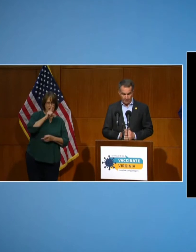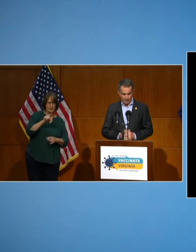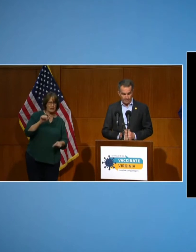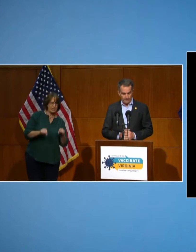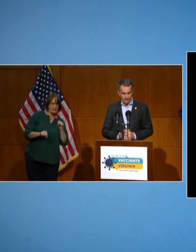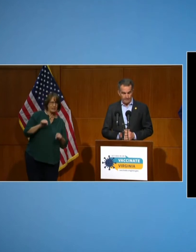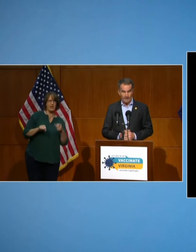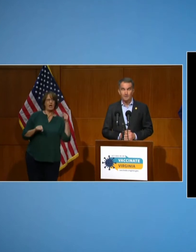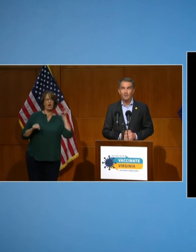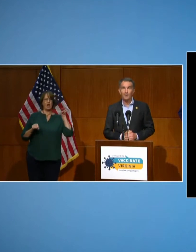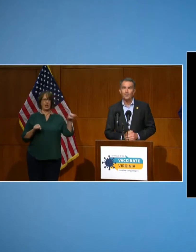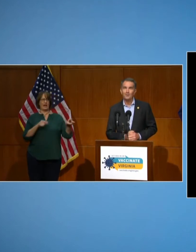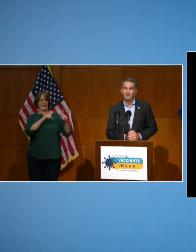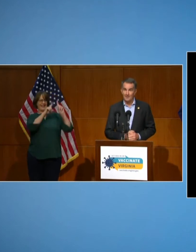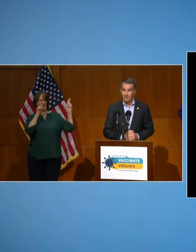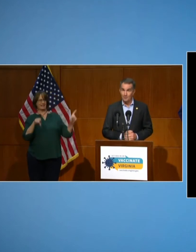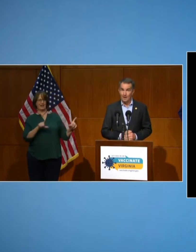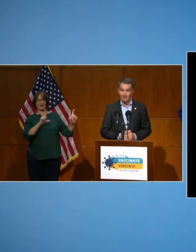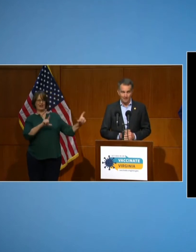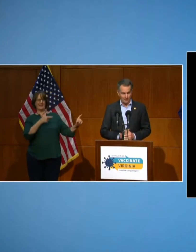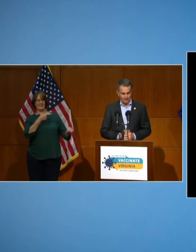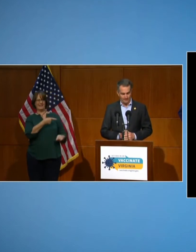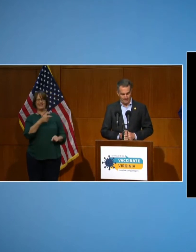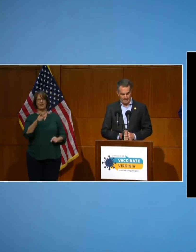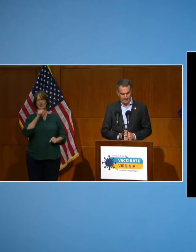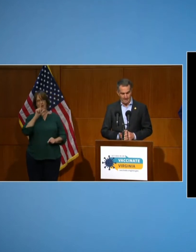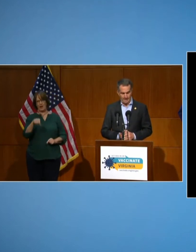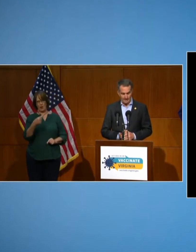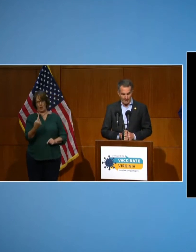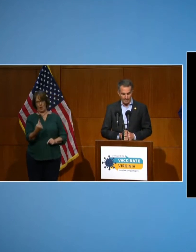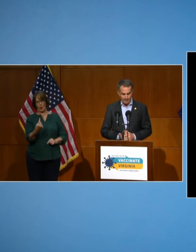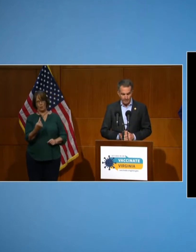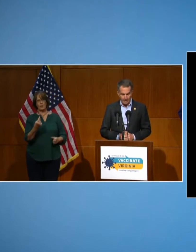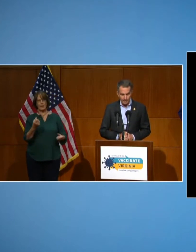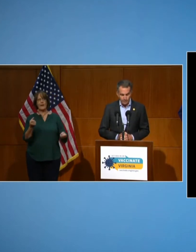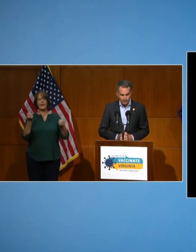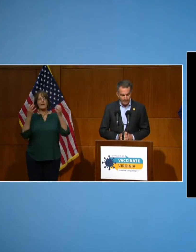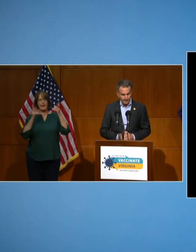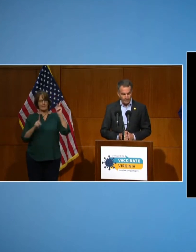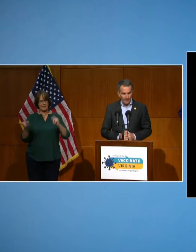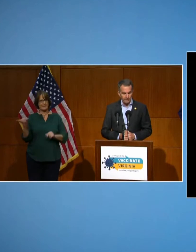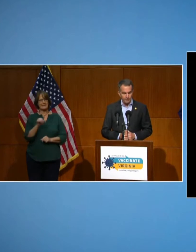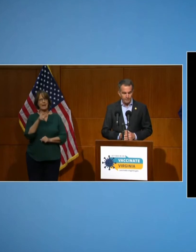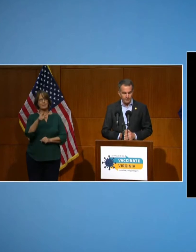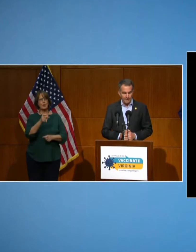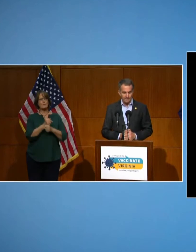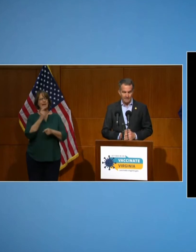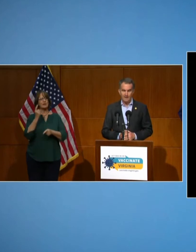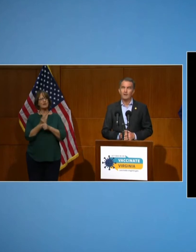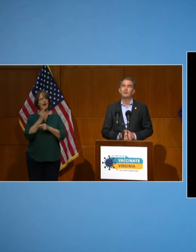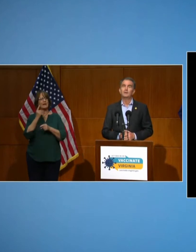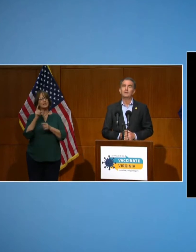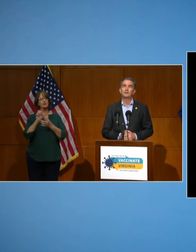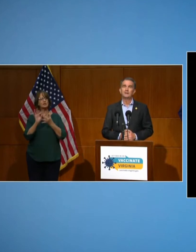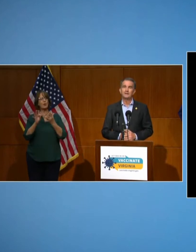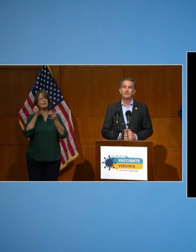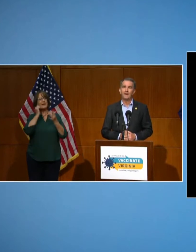this chart and know that you're not alone. A lot of people like you are making the right choice every day